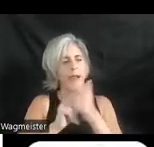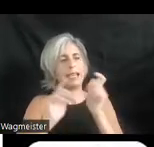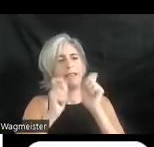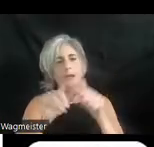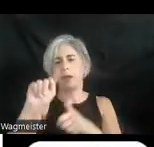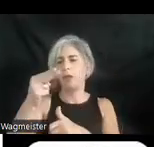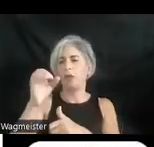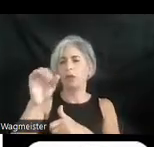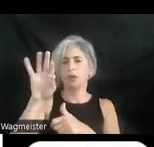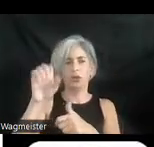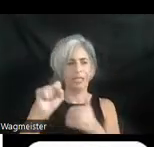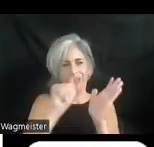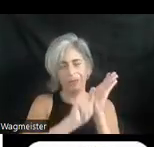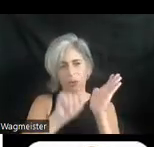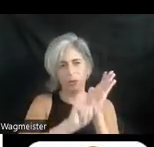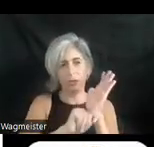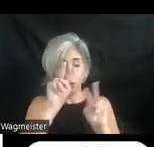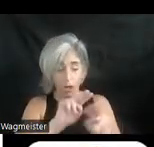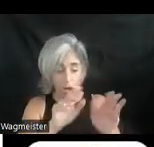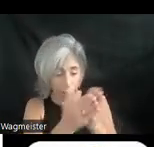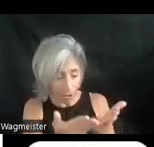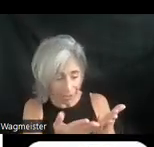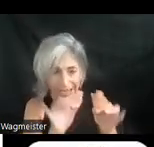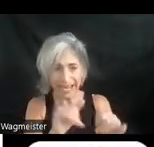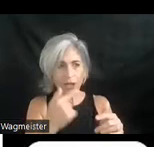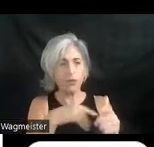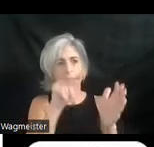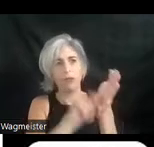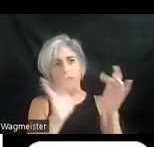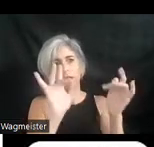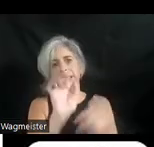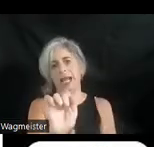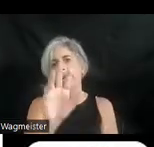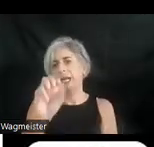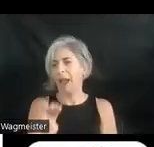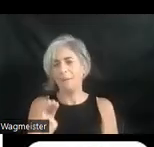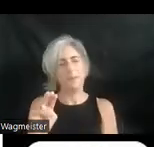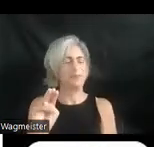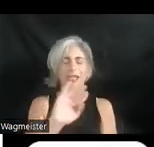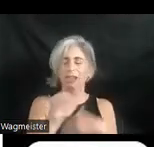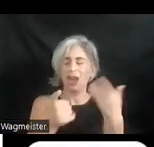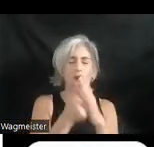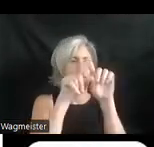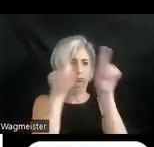look in a book. Now you have thesaurus.com. It's on the screen right there with you. It's